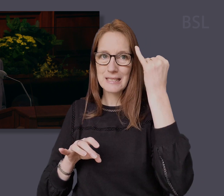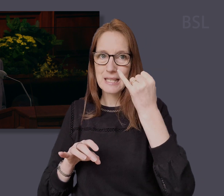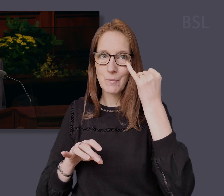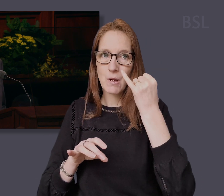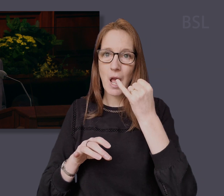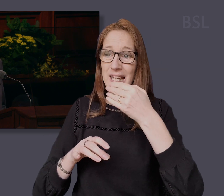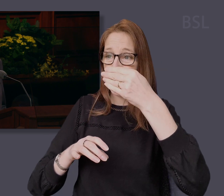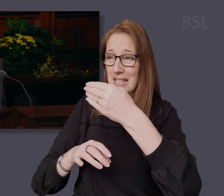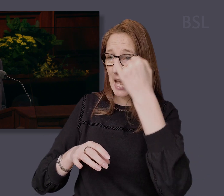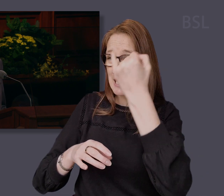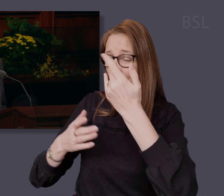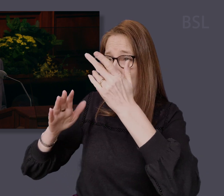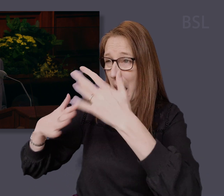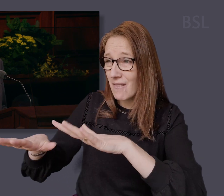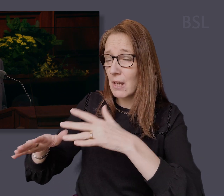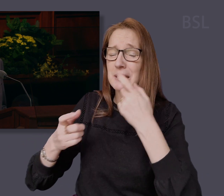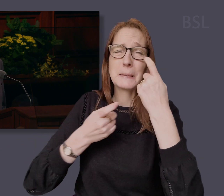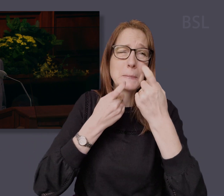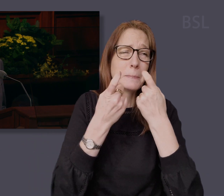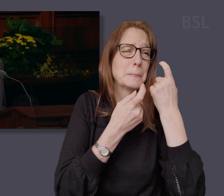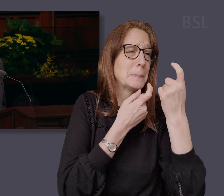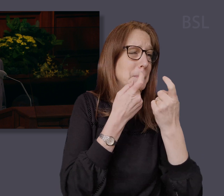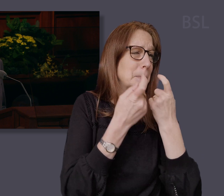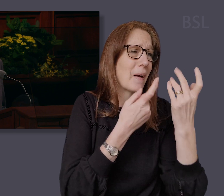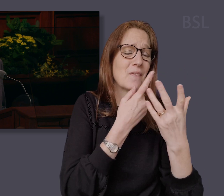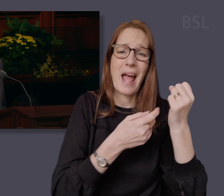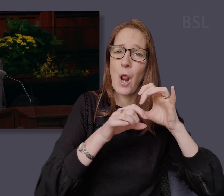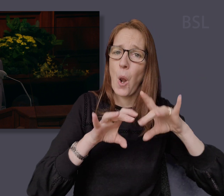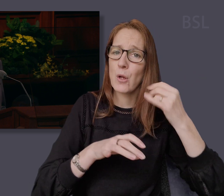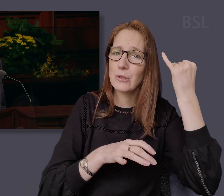will “leave the ninety and nine … and go after that which is lost,